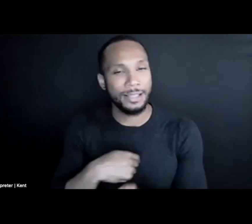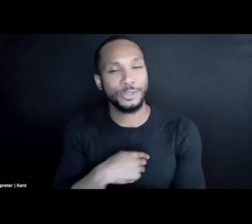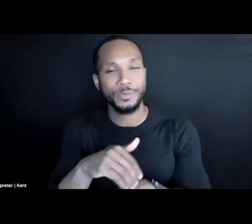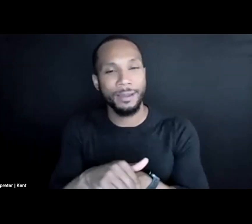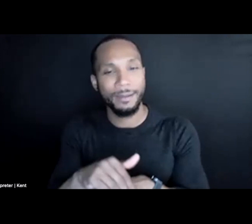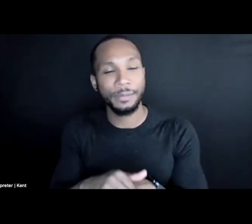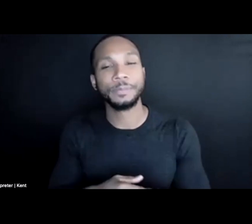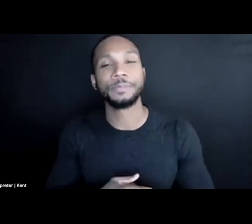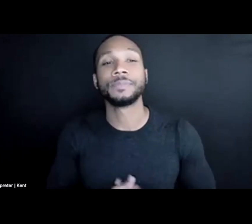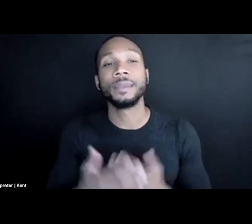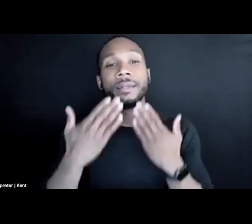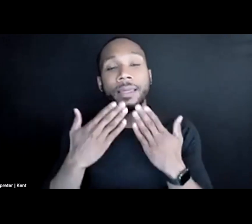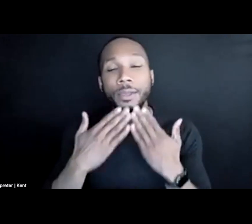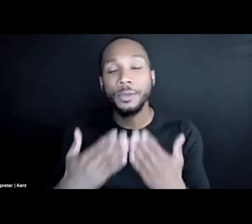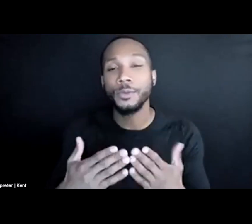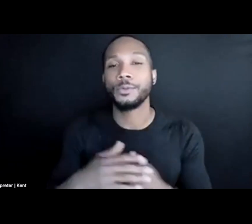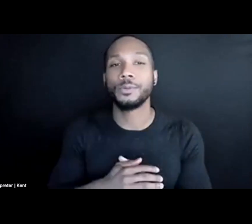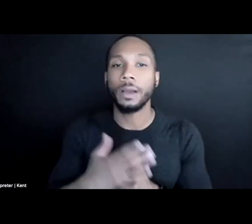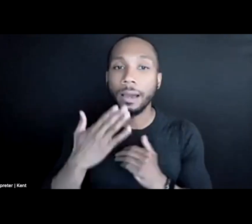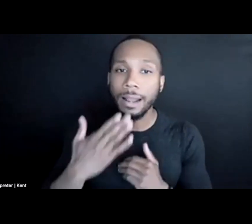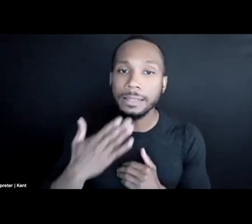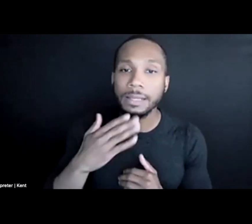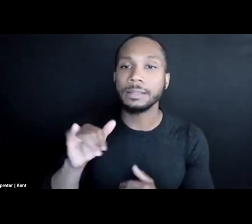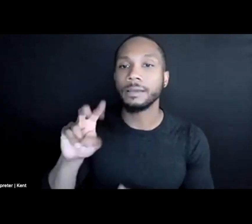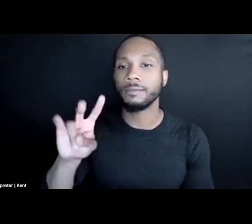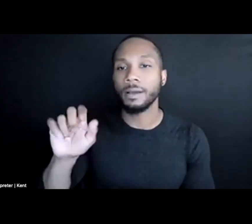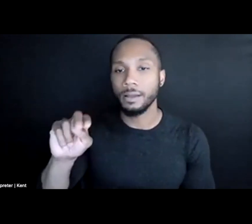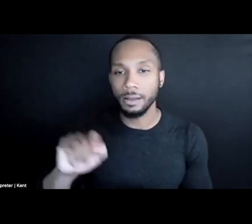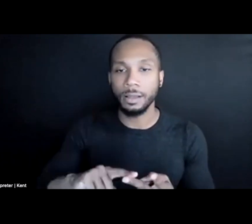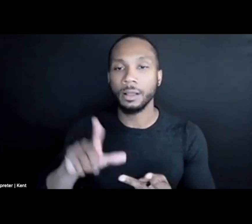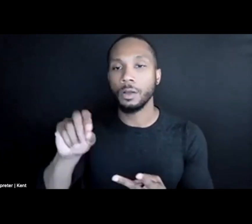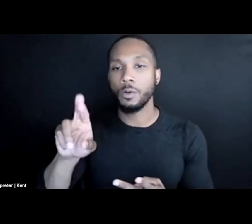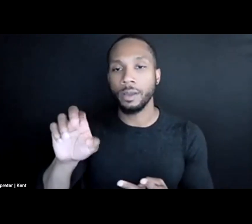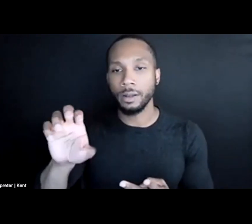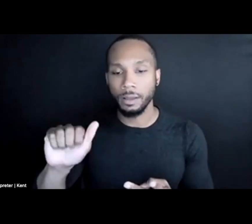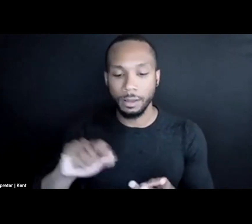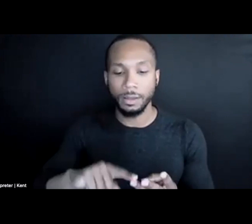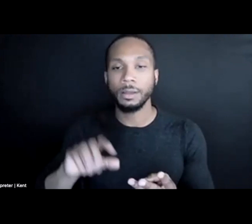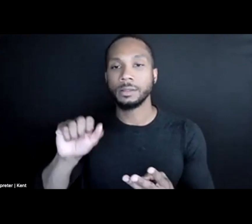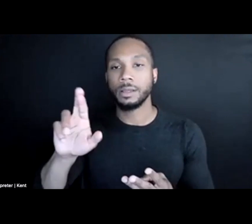Thank you, Gracias, Ivana, Lorena, Sara, Georgina, Elizaria.